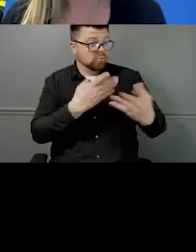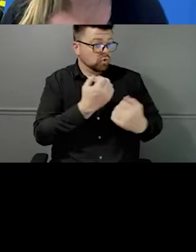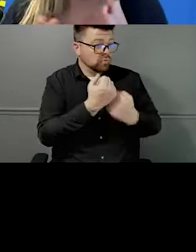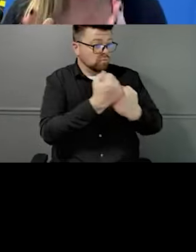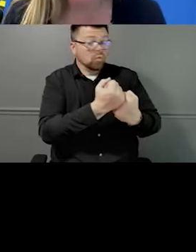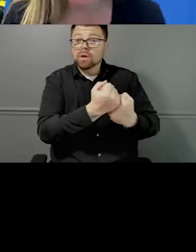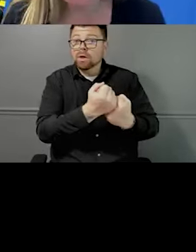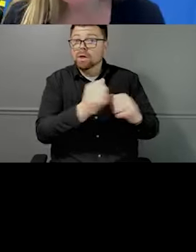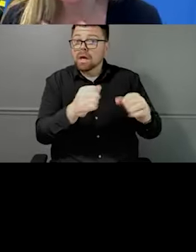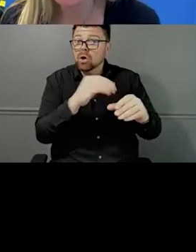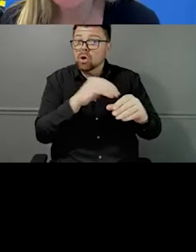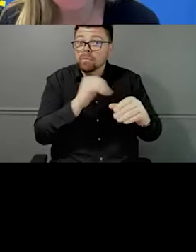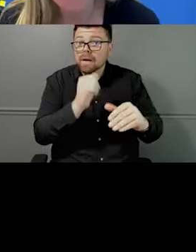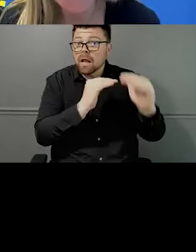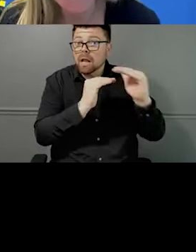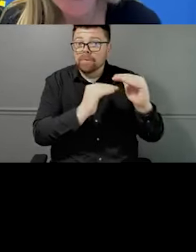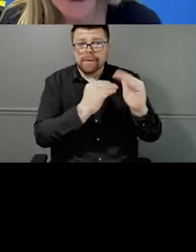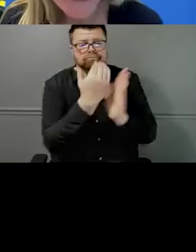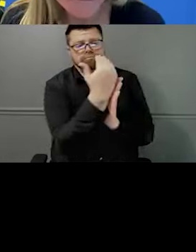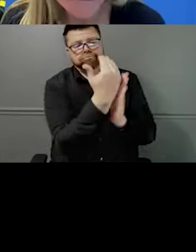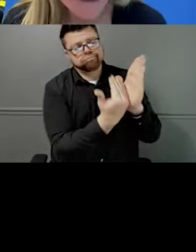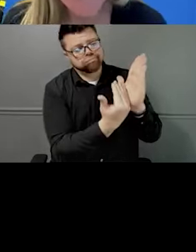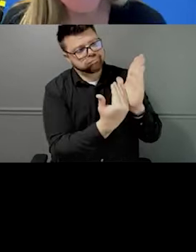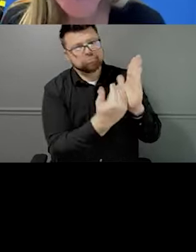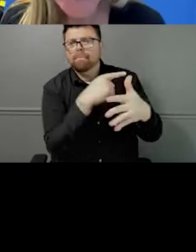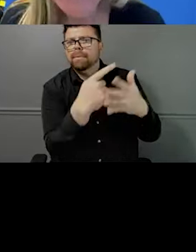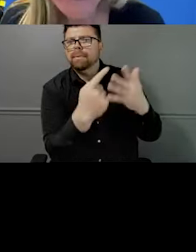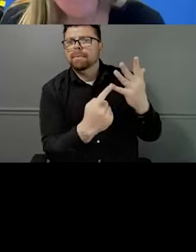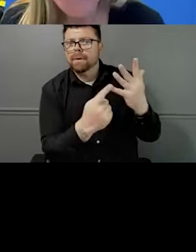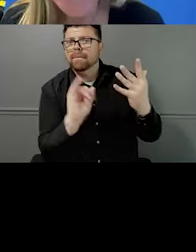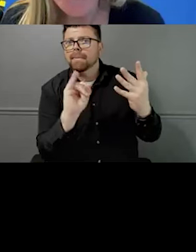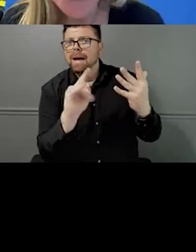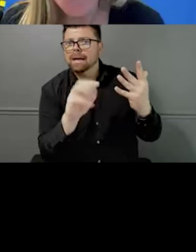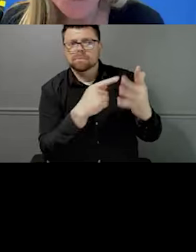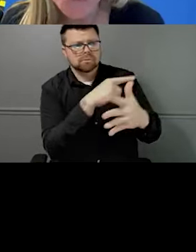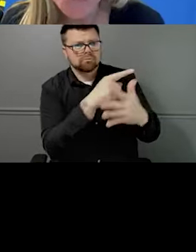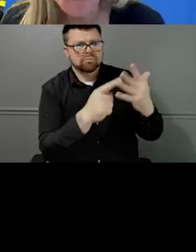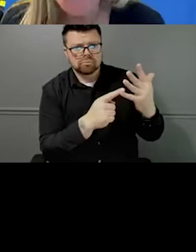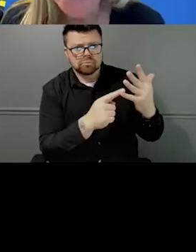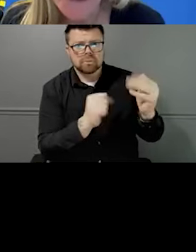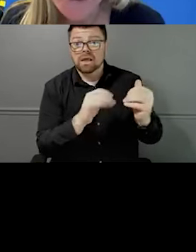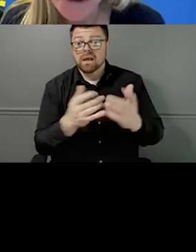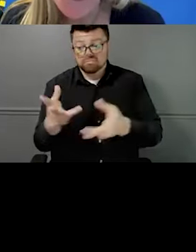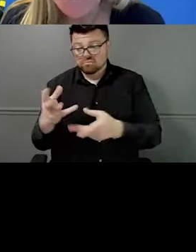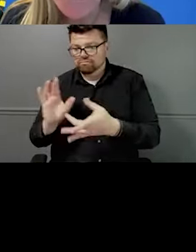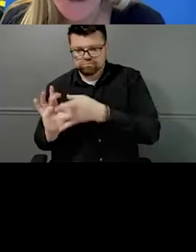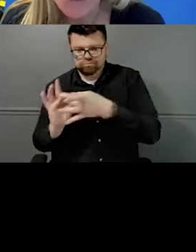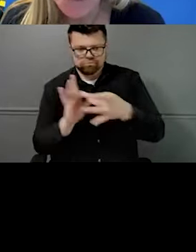and then it lists a series of items. In-kind contributions with an estimated value